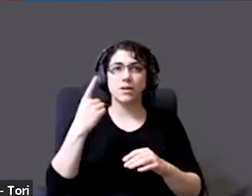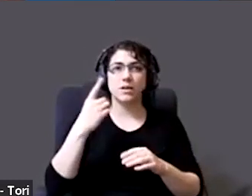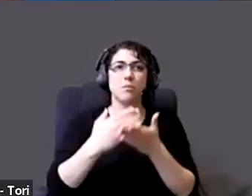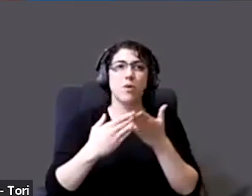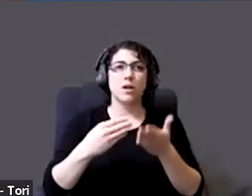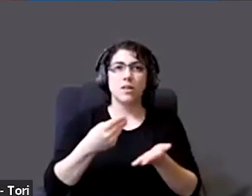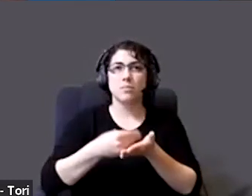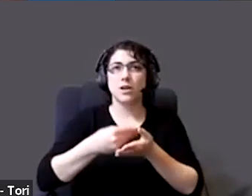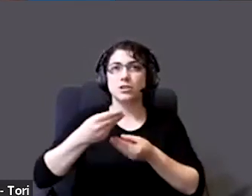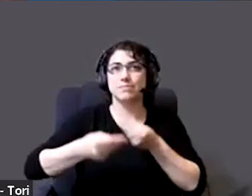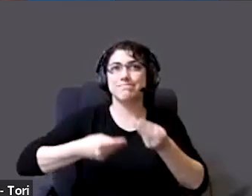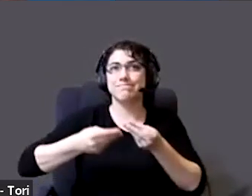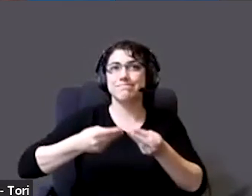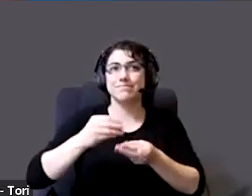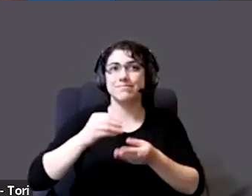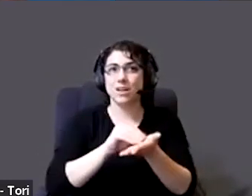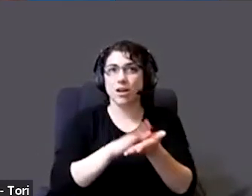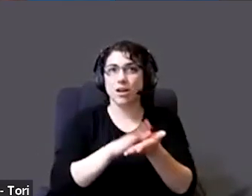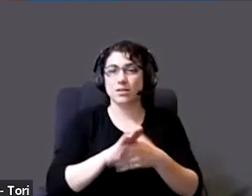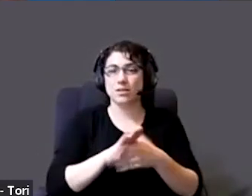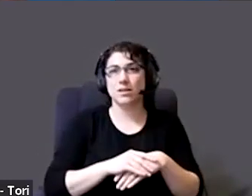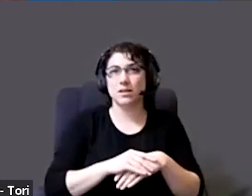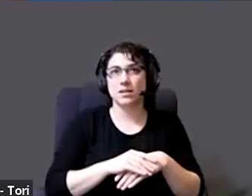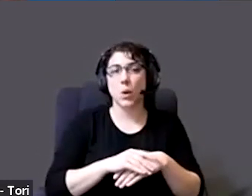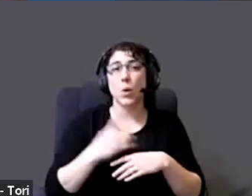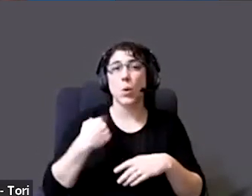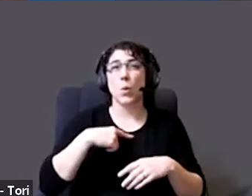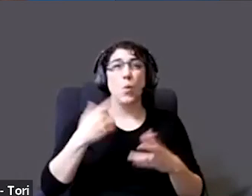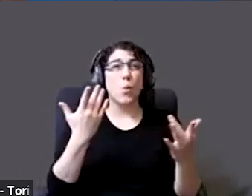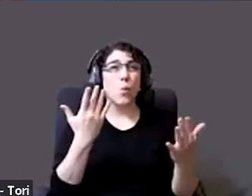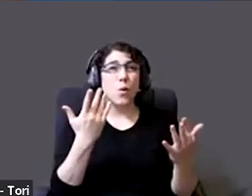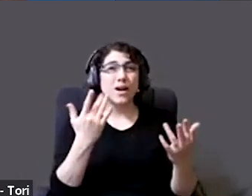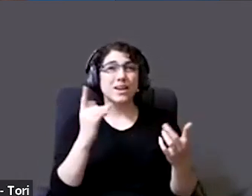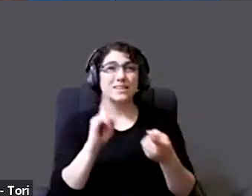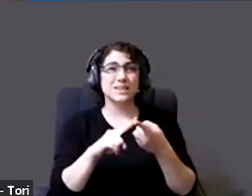And so we will wait until we hear definitively from HHS